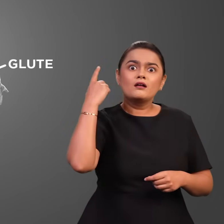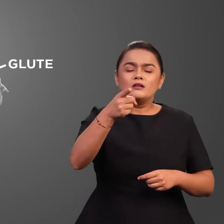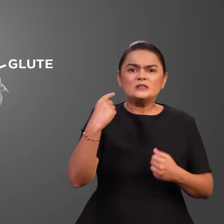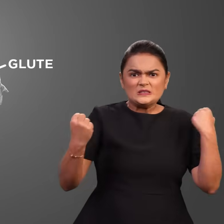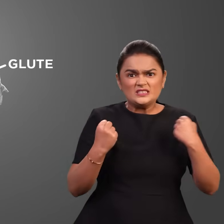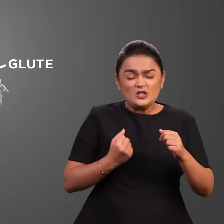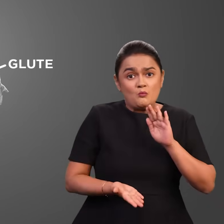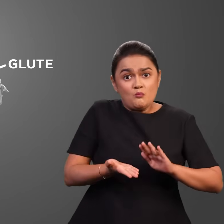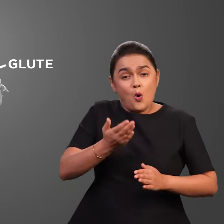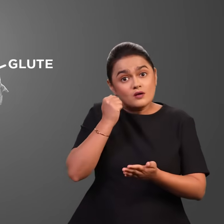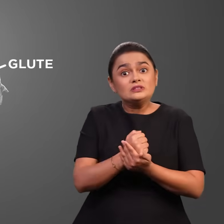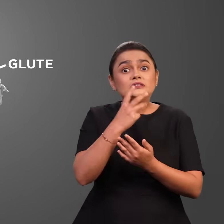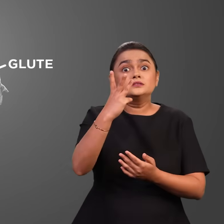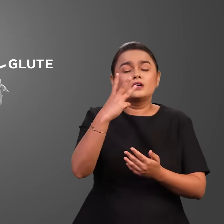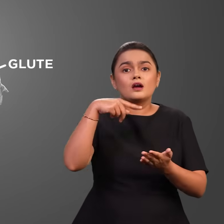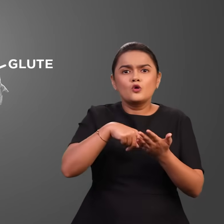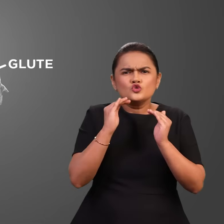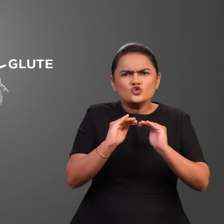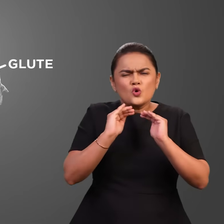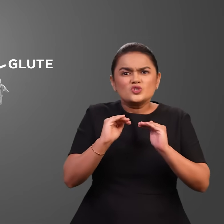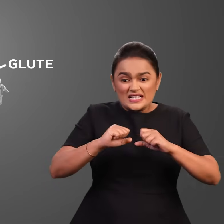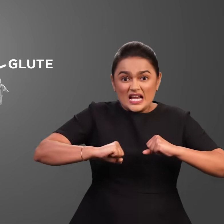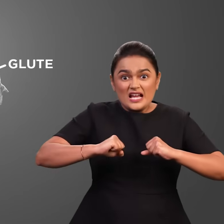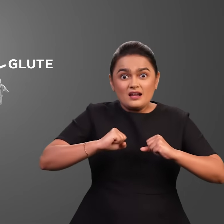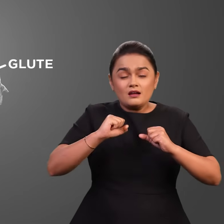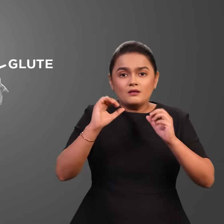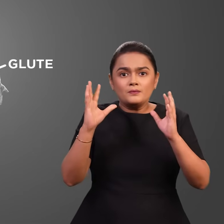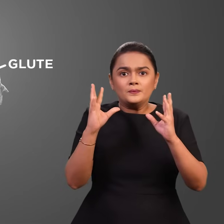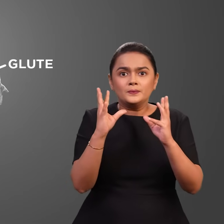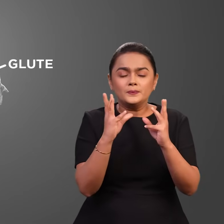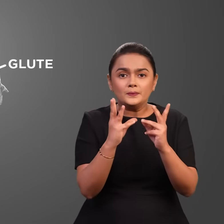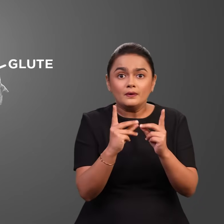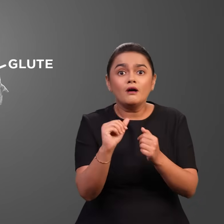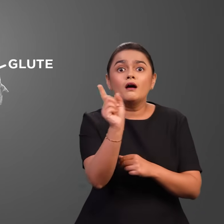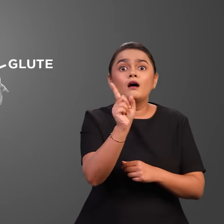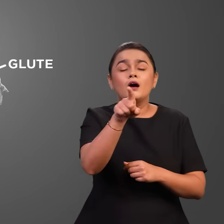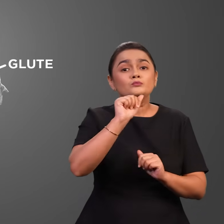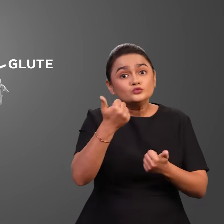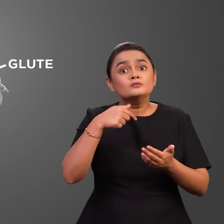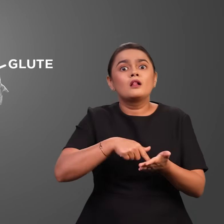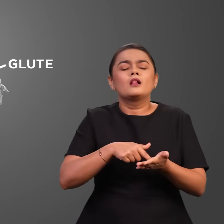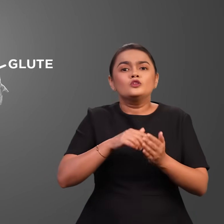train these more. because this ensures slow burning, more fat burning.